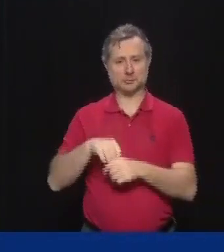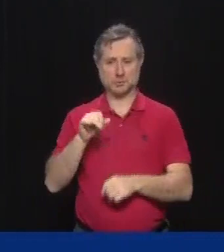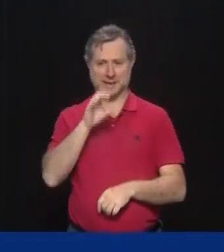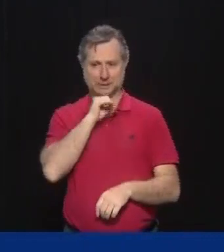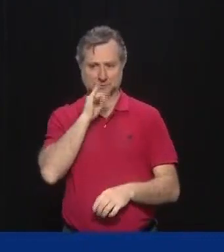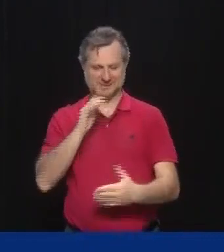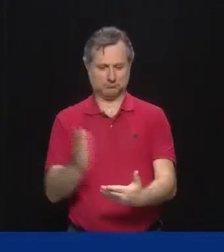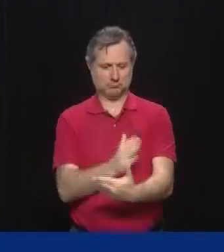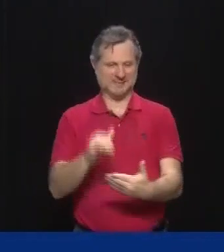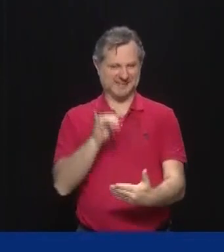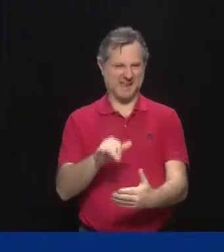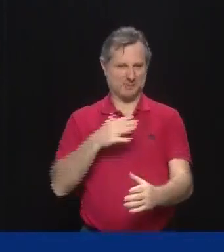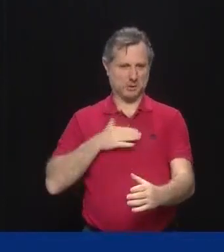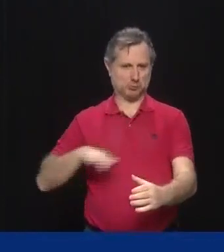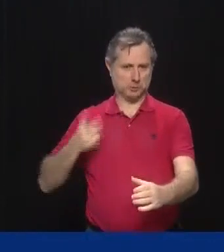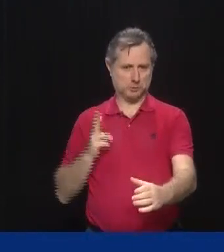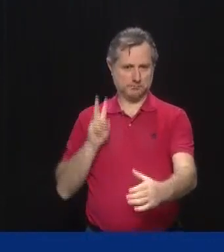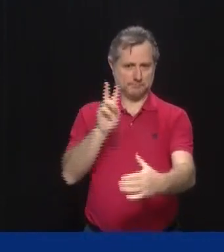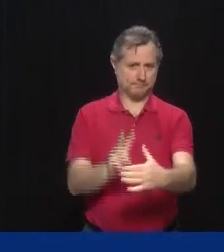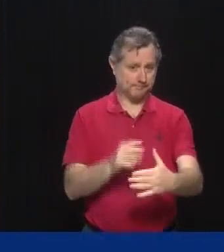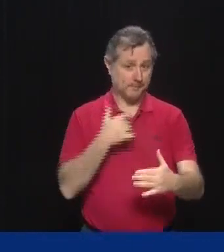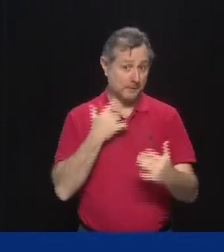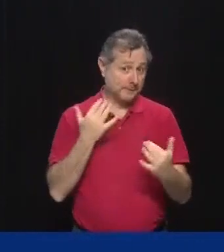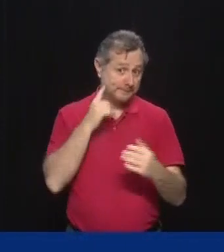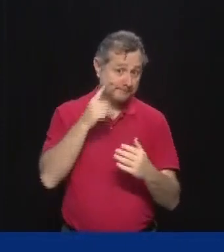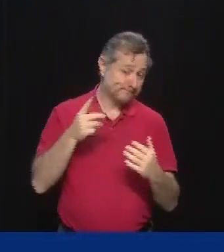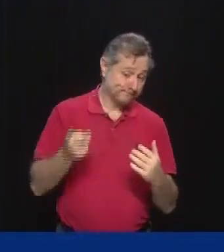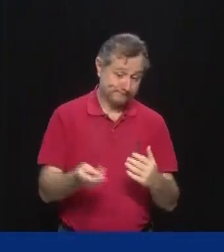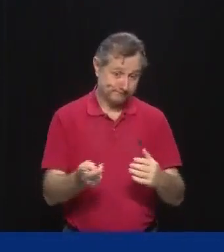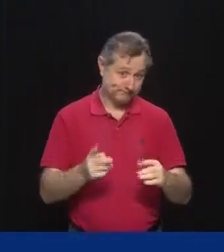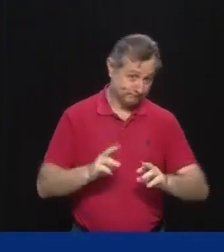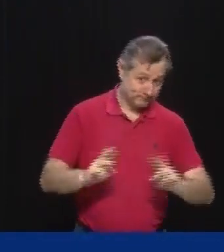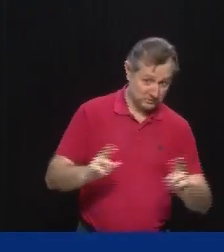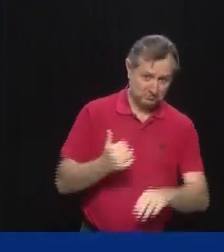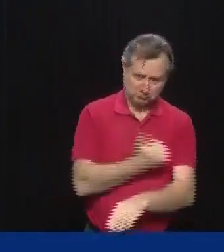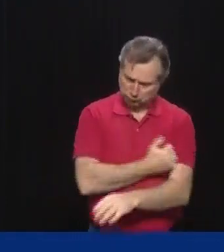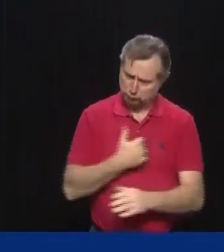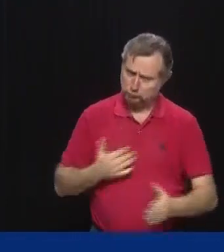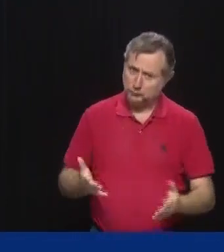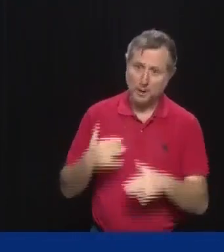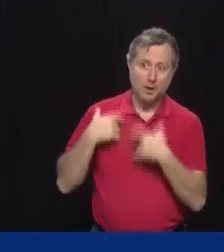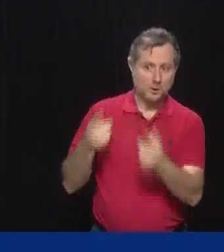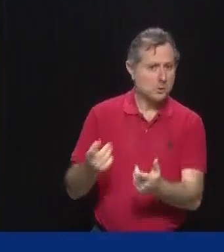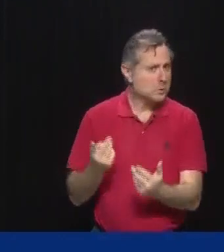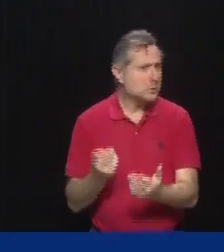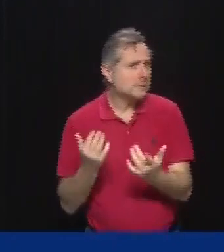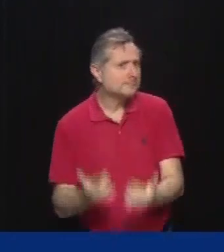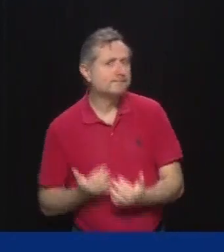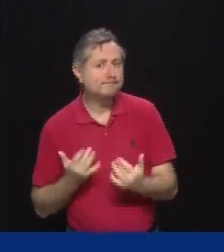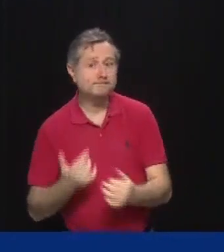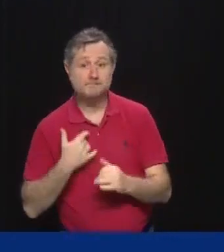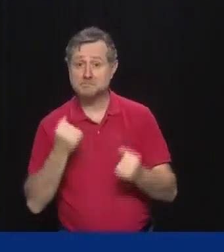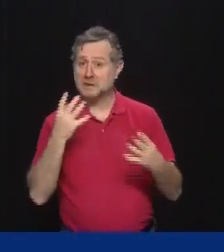I'M THE MOTHER OF THREE CHILDREN, TWO OF WHOM ARE IN THE 5 TO 11 AGE GROUP.